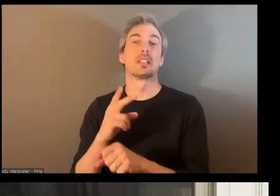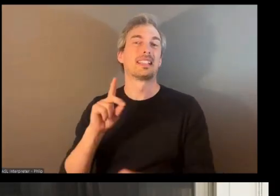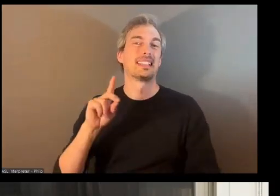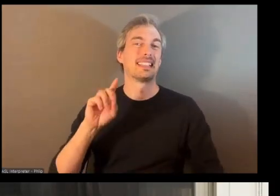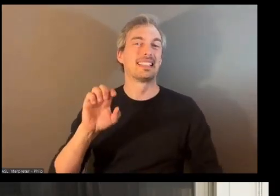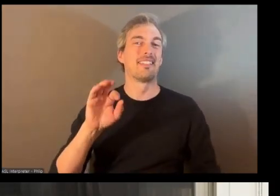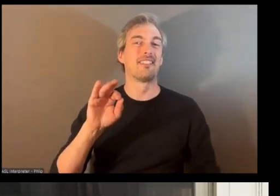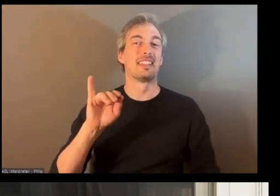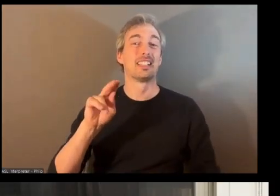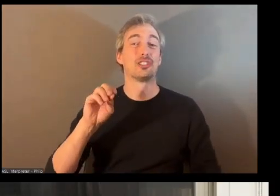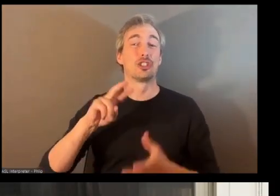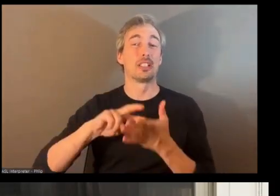not... Oh my God. Not "unwrapped", but